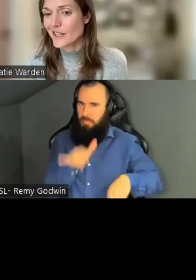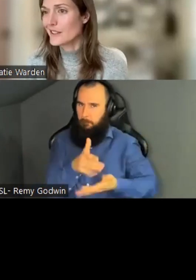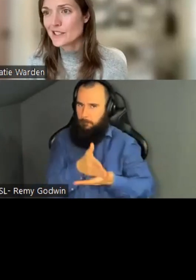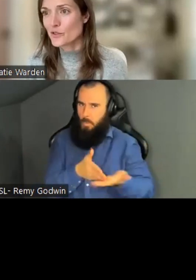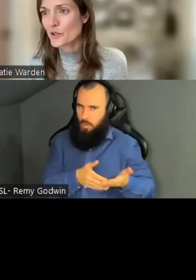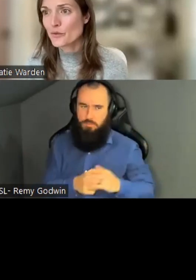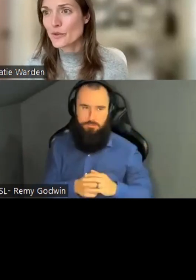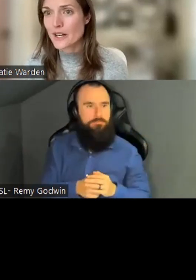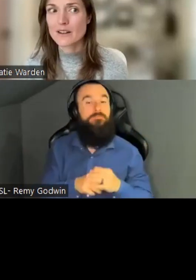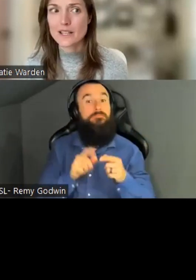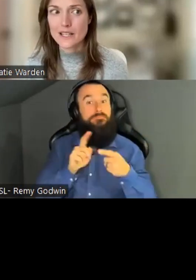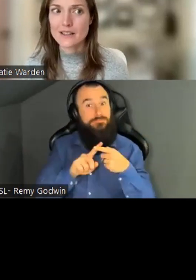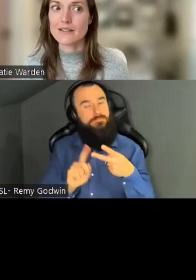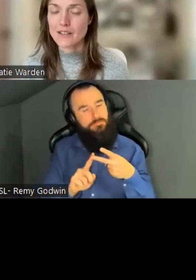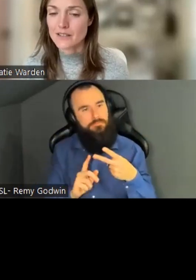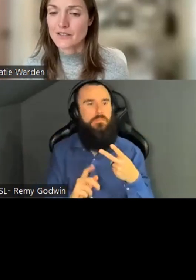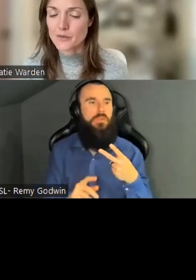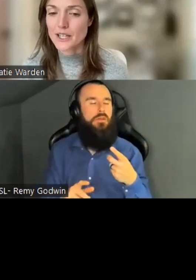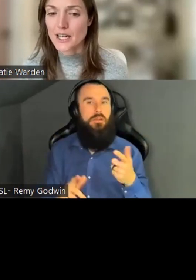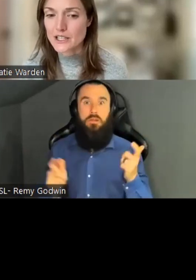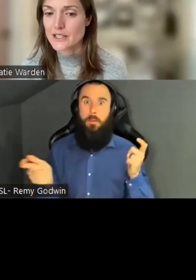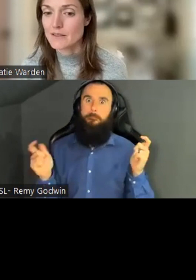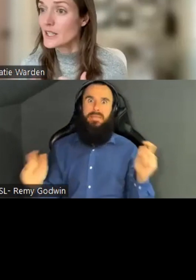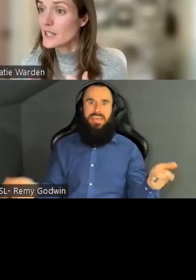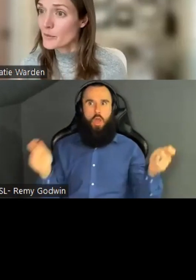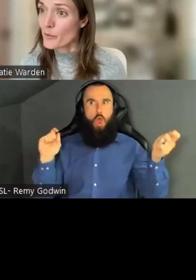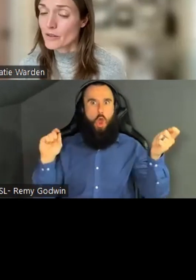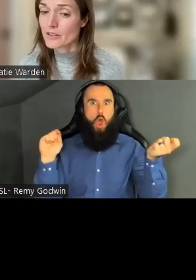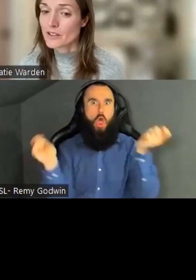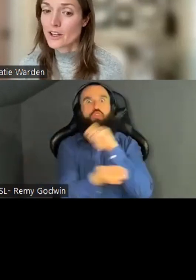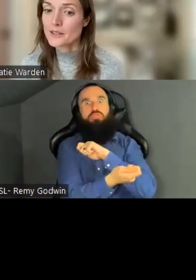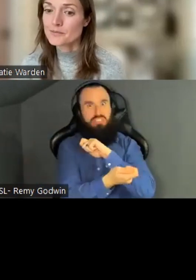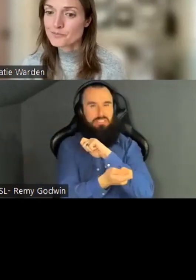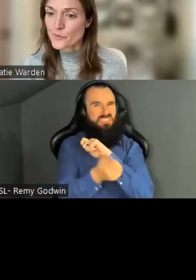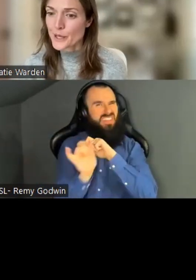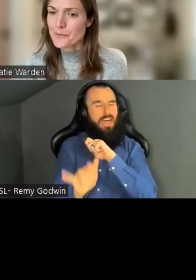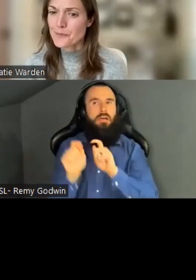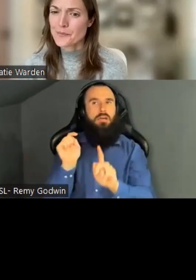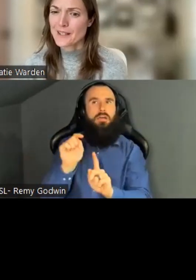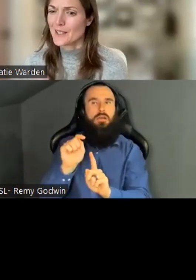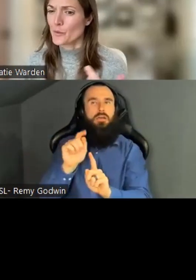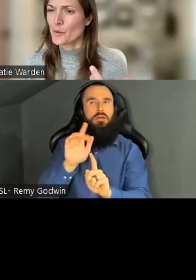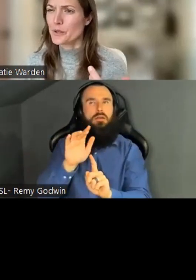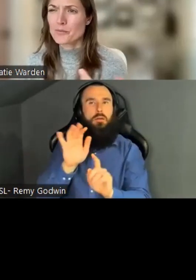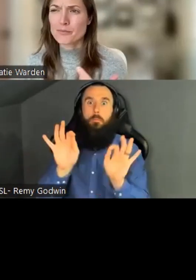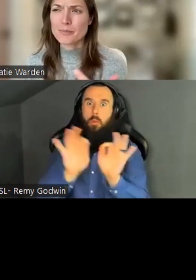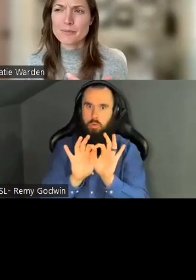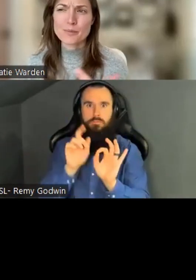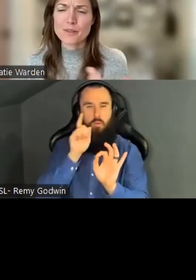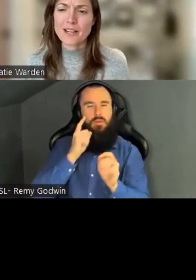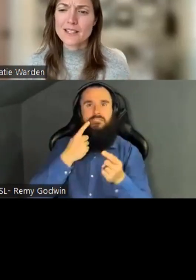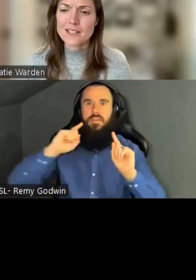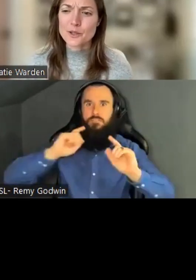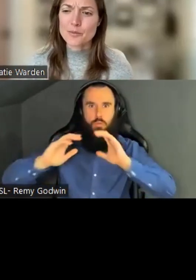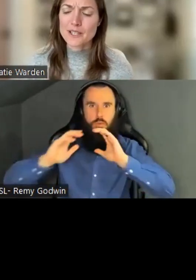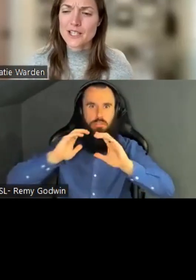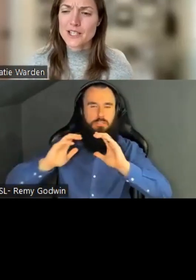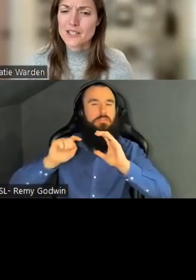And this is really rare in the effective communication part of the law, right? Would providing interpretation